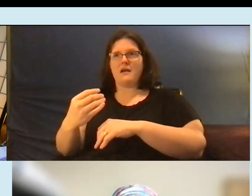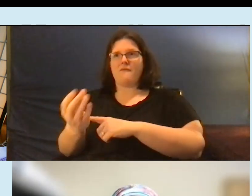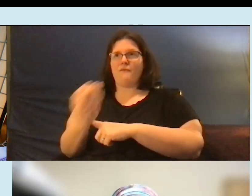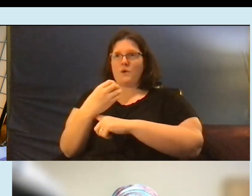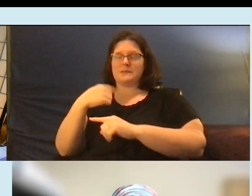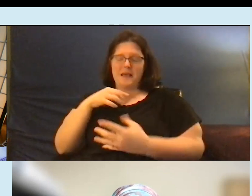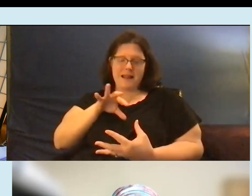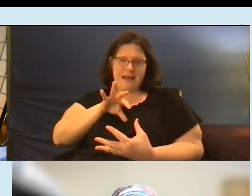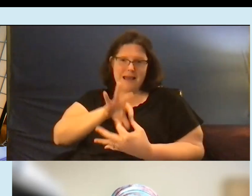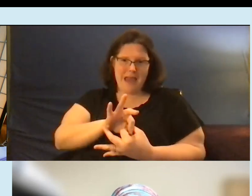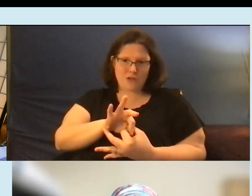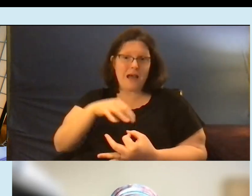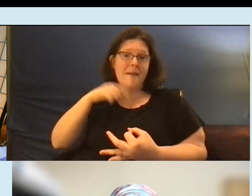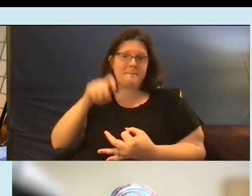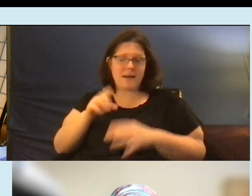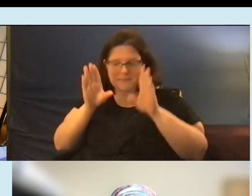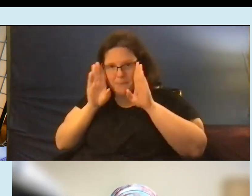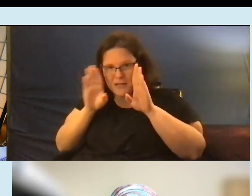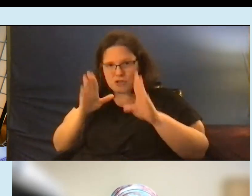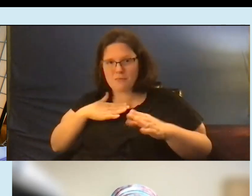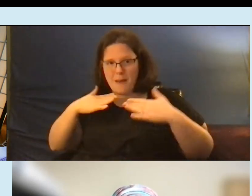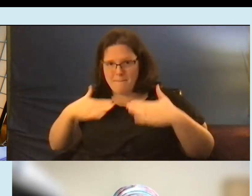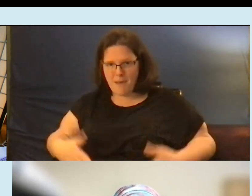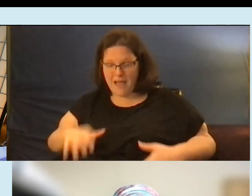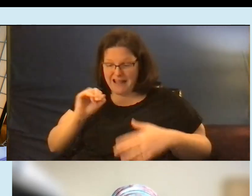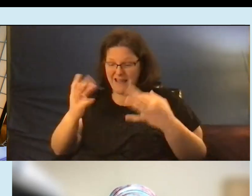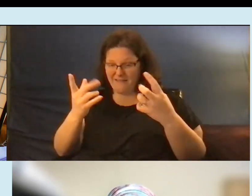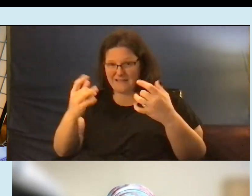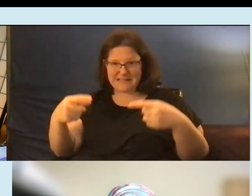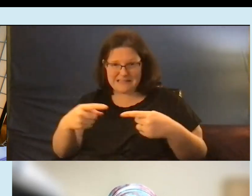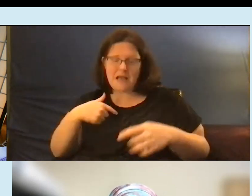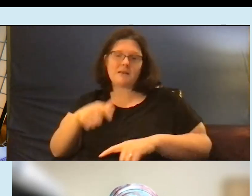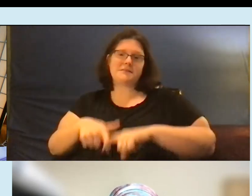really listening to my body through the process and stopping when I need to stop and um you know